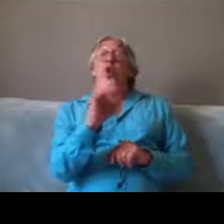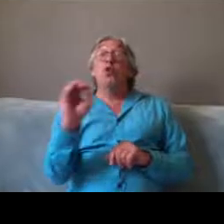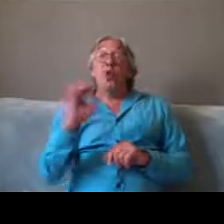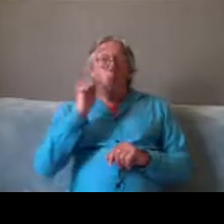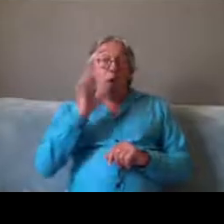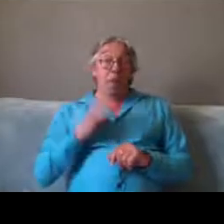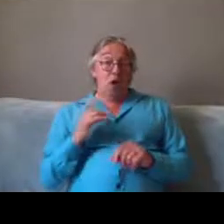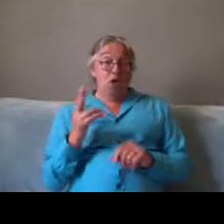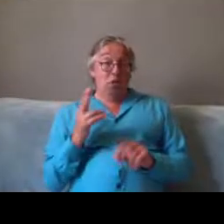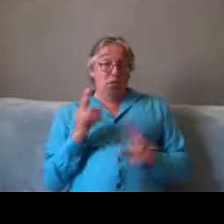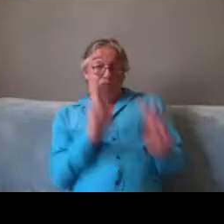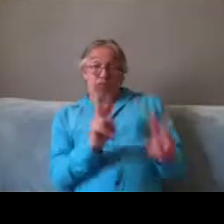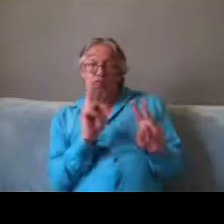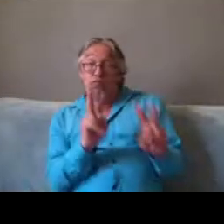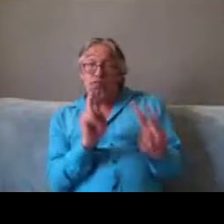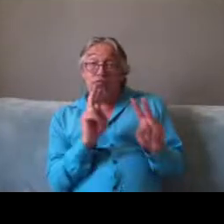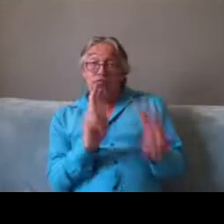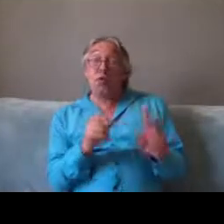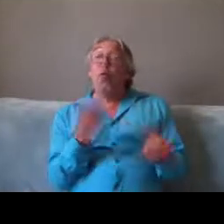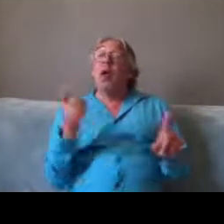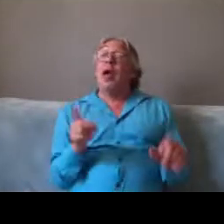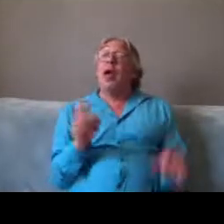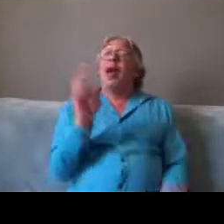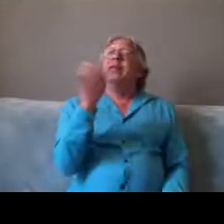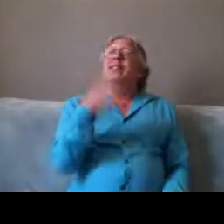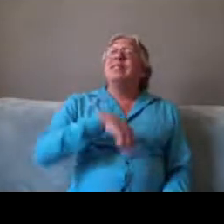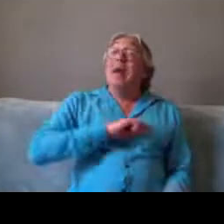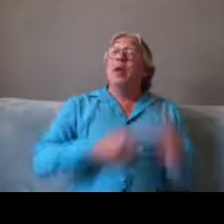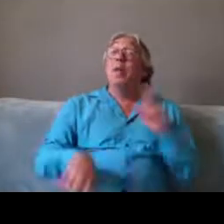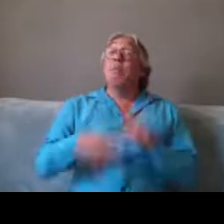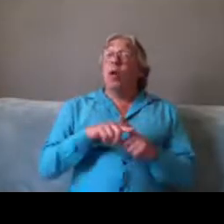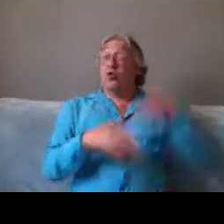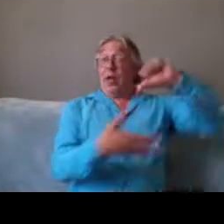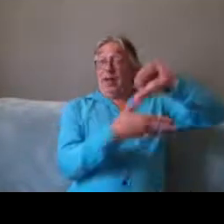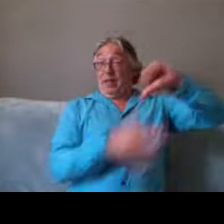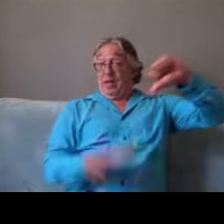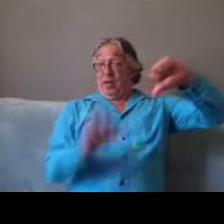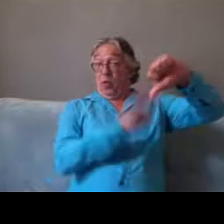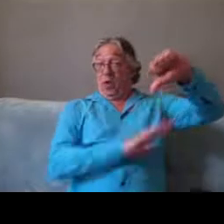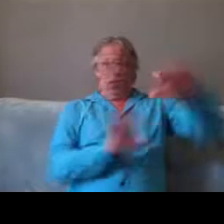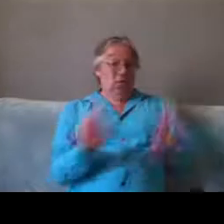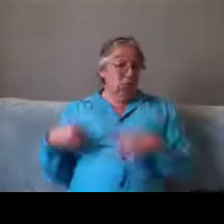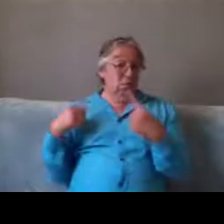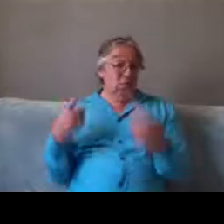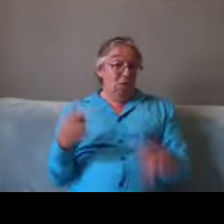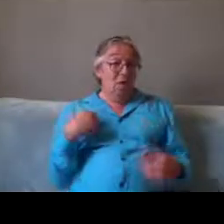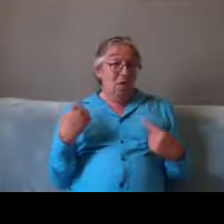As Marta Gutierrez has mentioned because we still face barriers